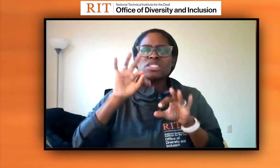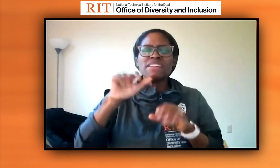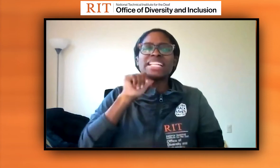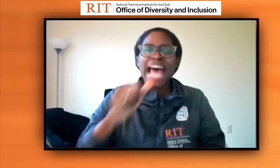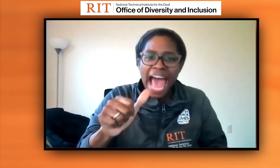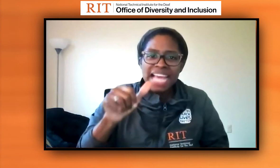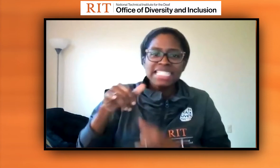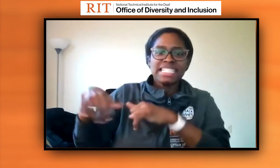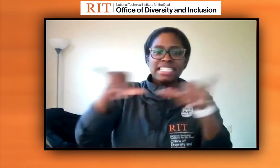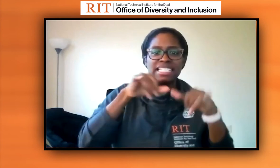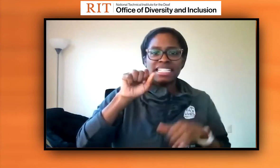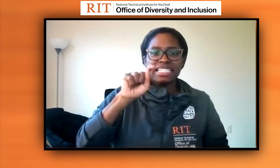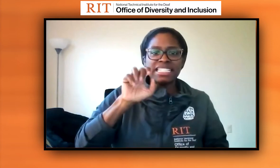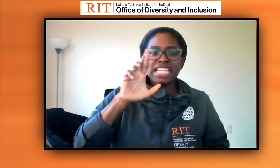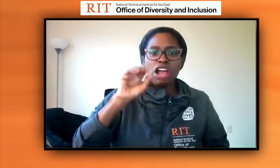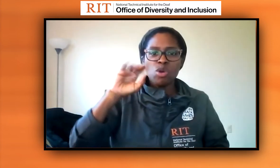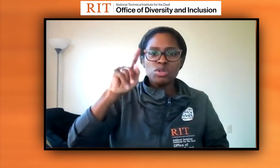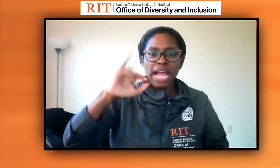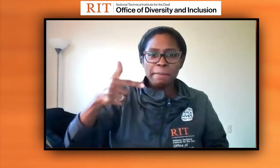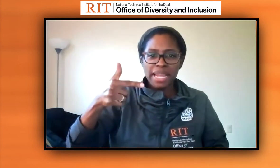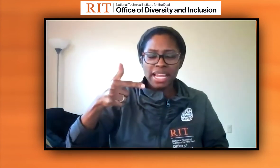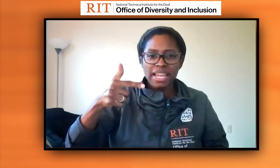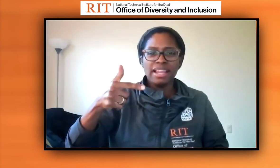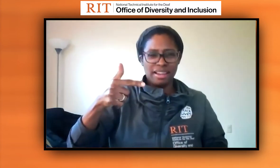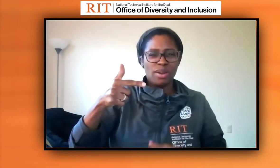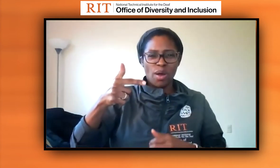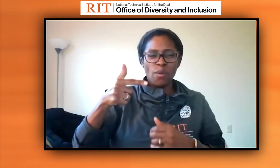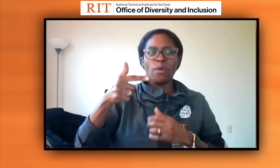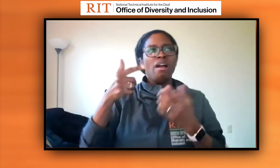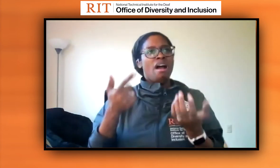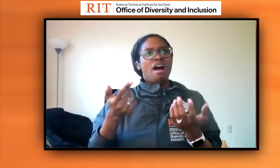And what's really important is to not stereotype people to the best of our ability.